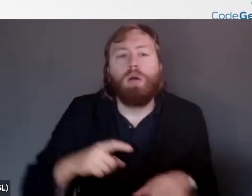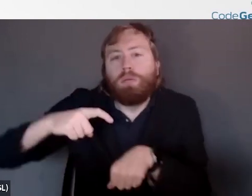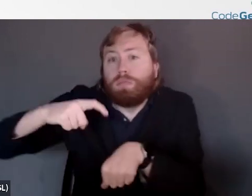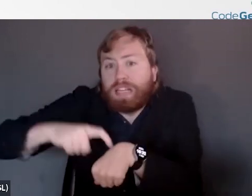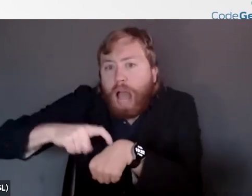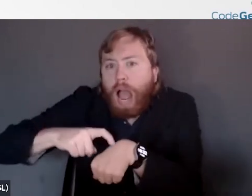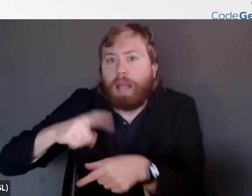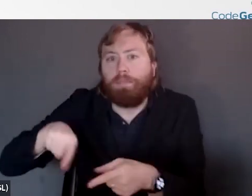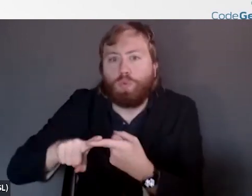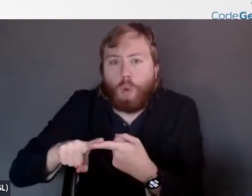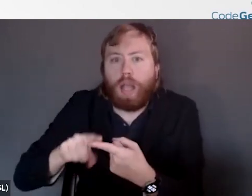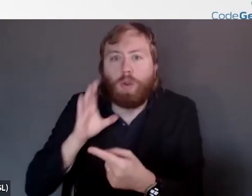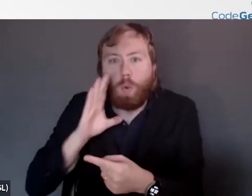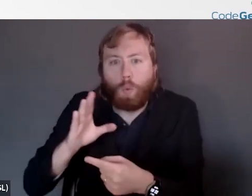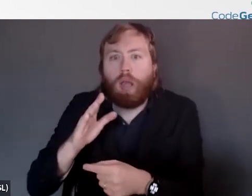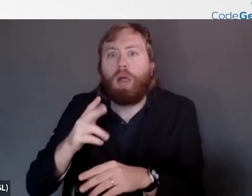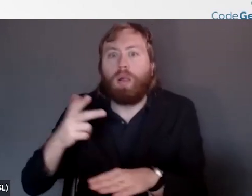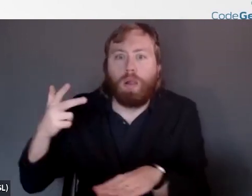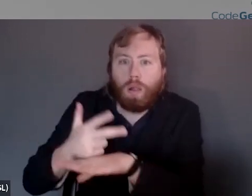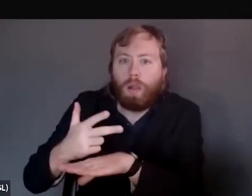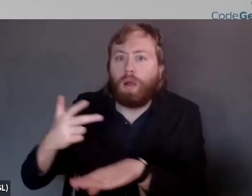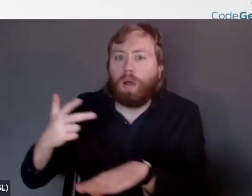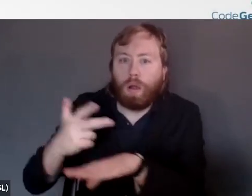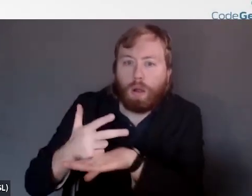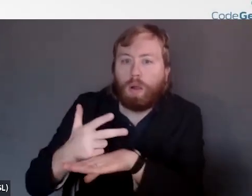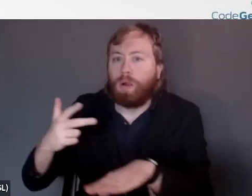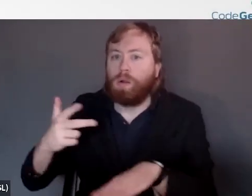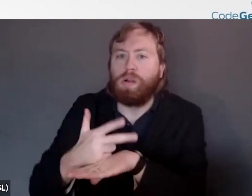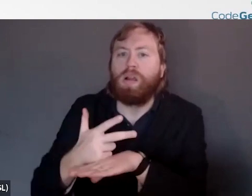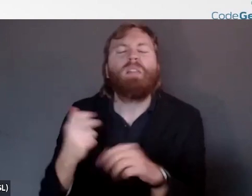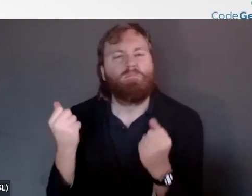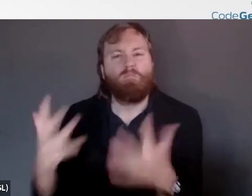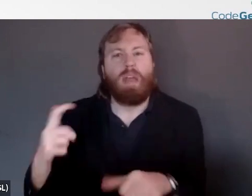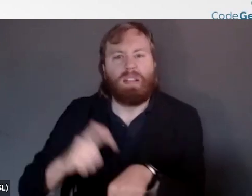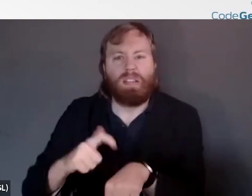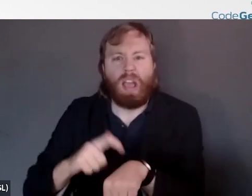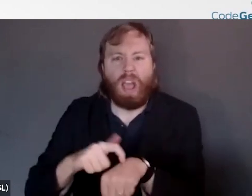and that bus goes many times through that route in a day. The keys here are--